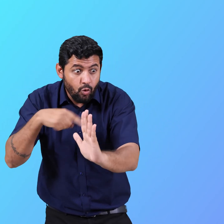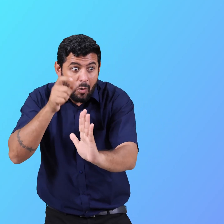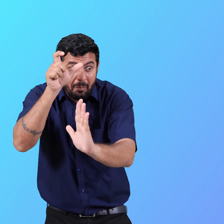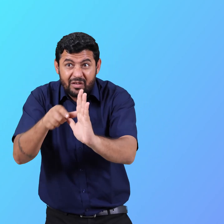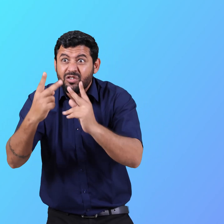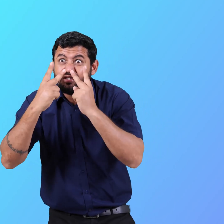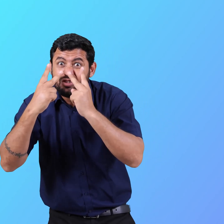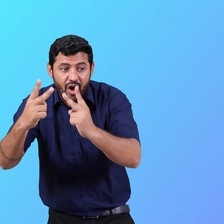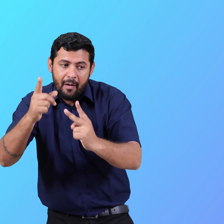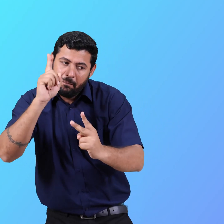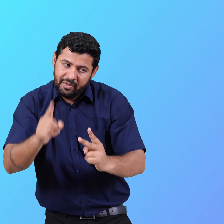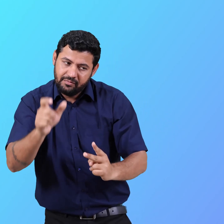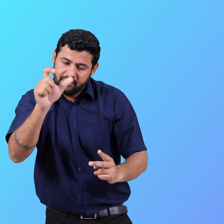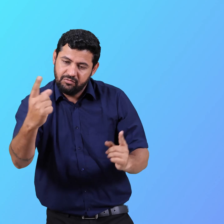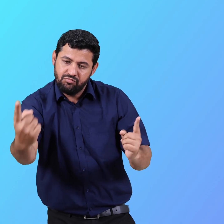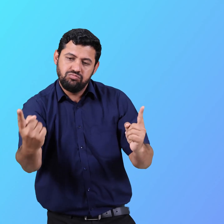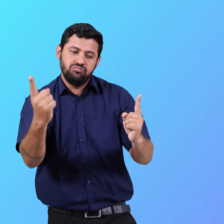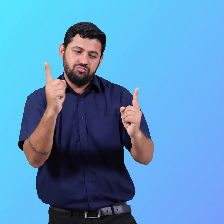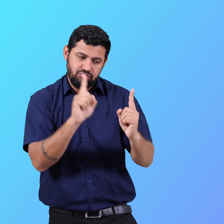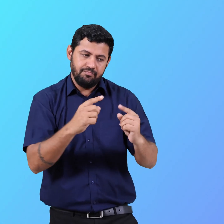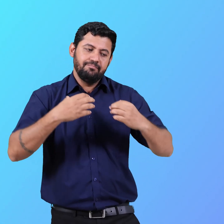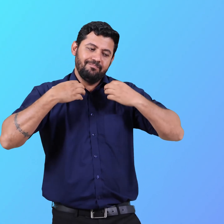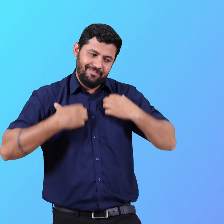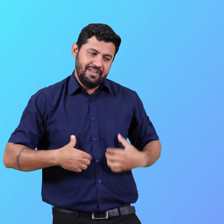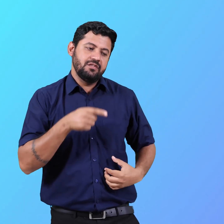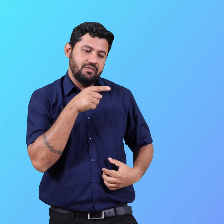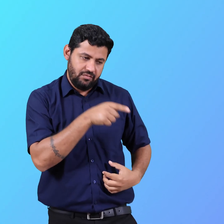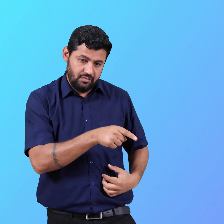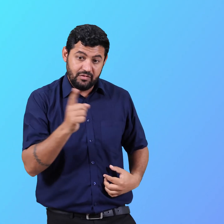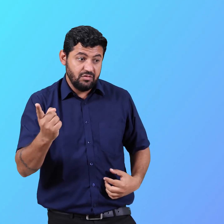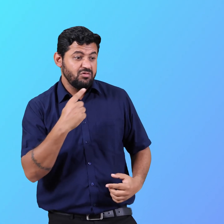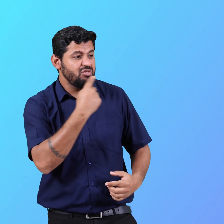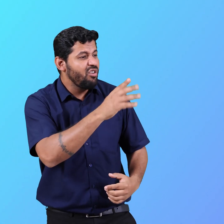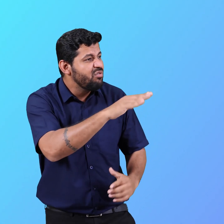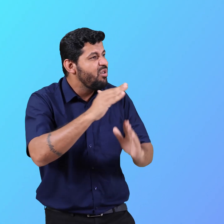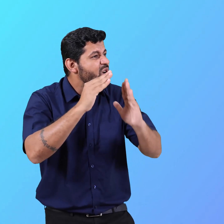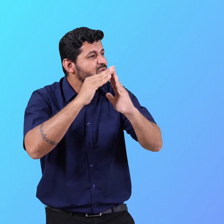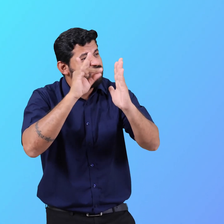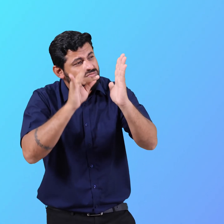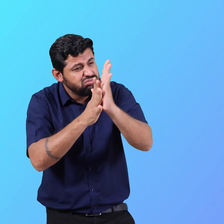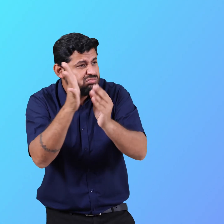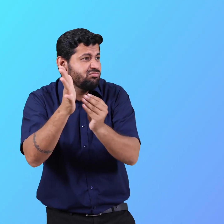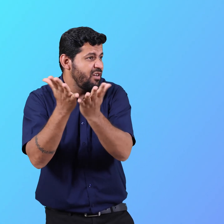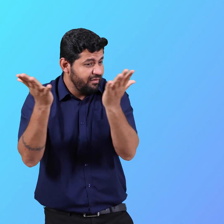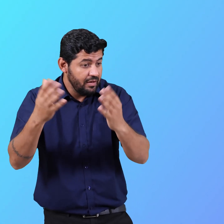The person who owns that house must come and tell the priest, ‘I see something like mildew in my house.’